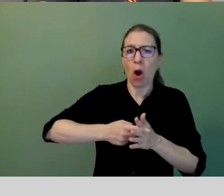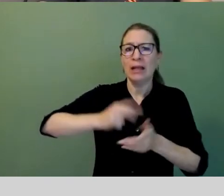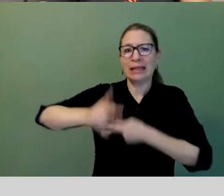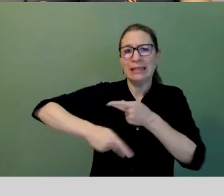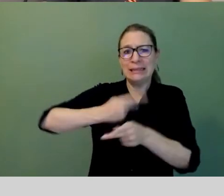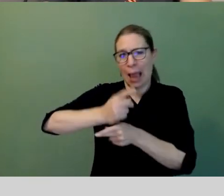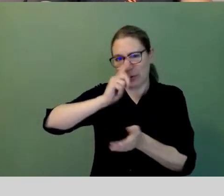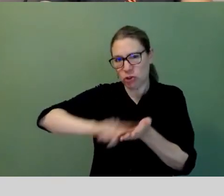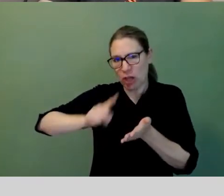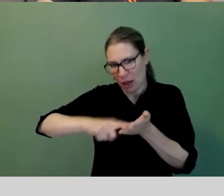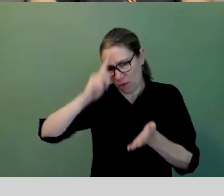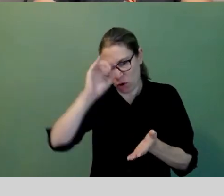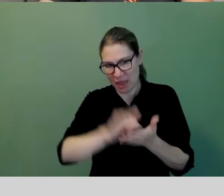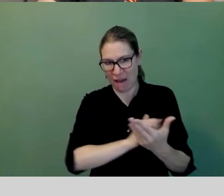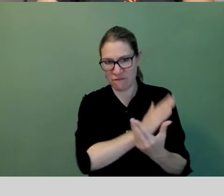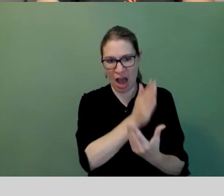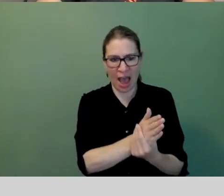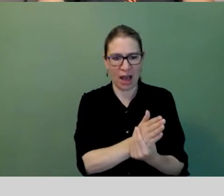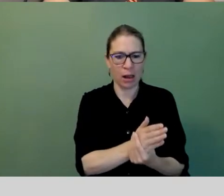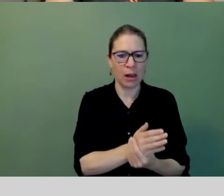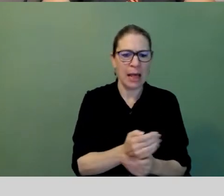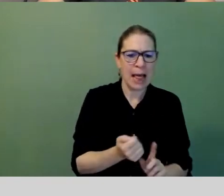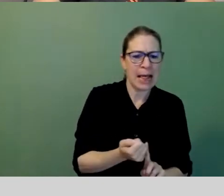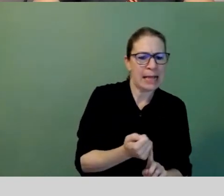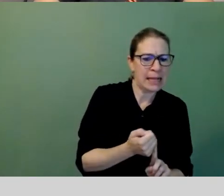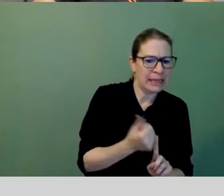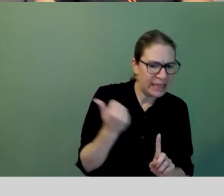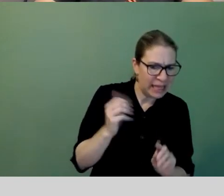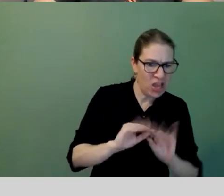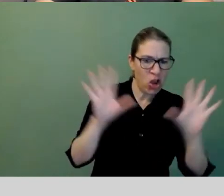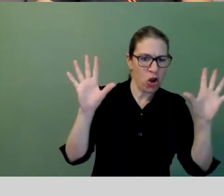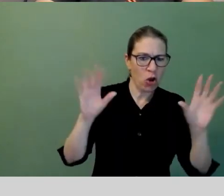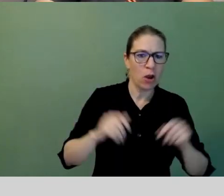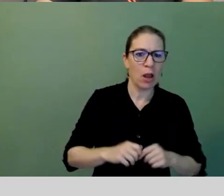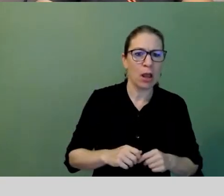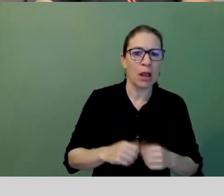against this particular file. Let's clear and say, run.